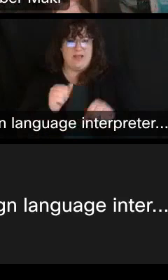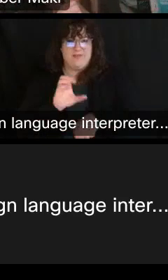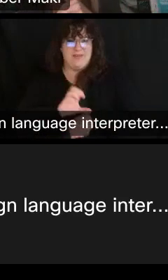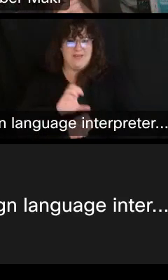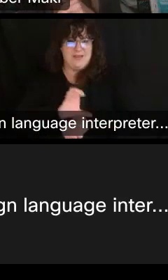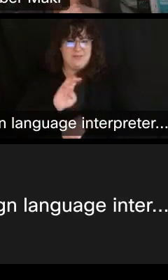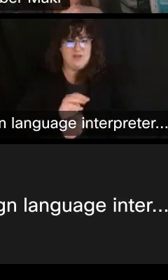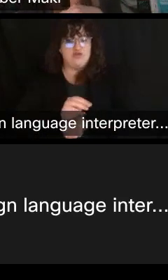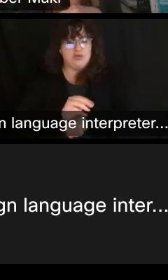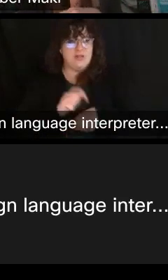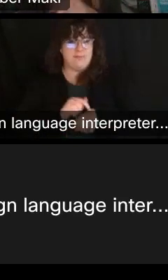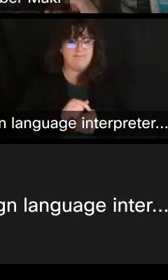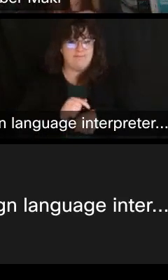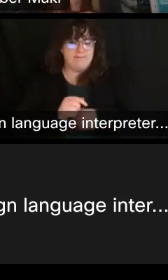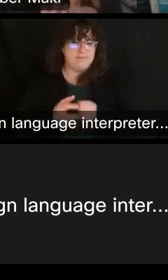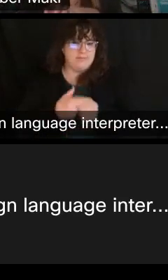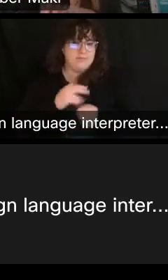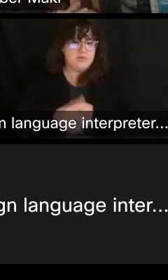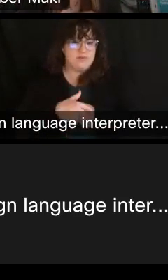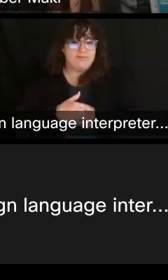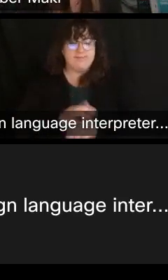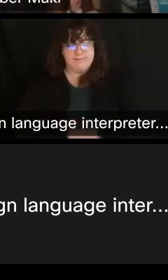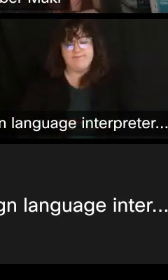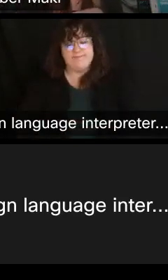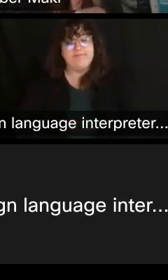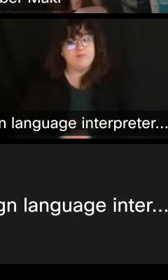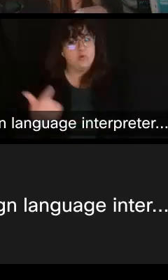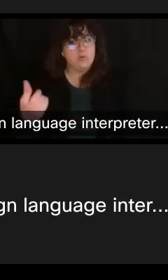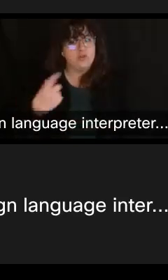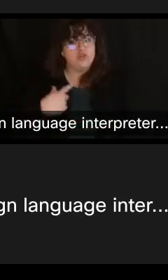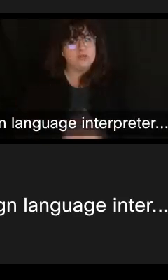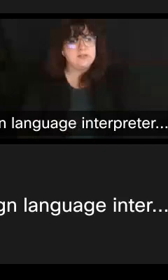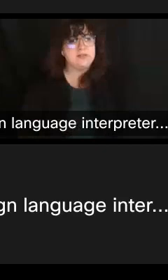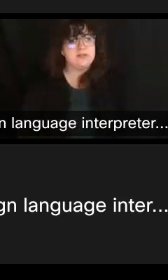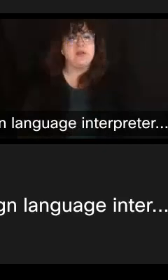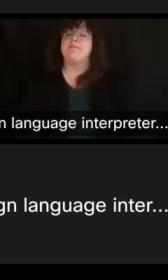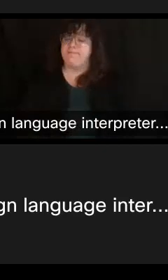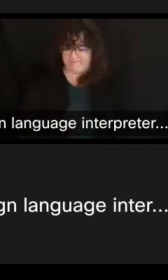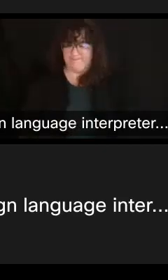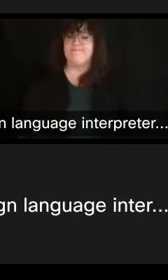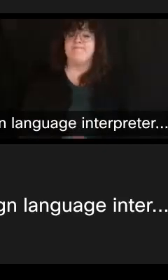So, great question. Any other questions? - [Corrie] Yep, we have a couple more here.